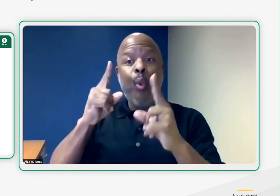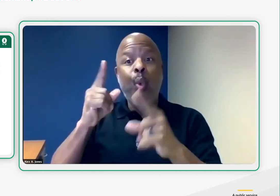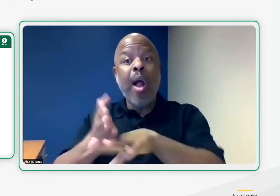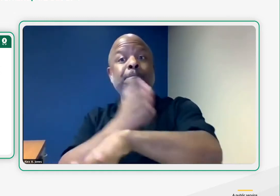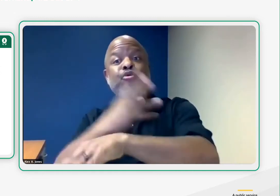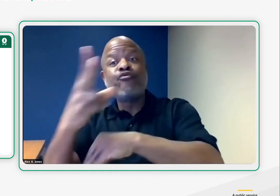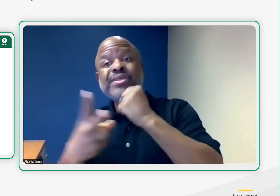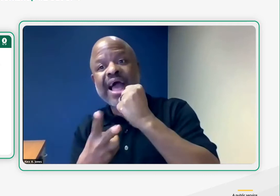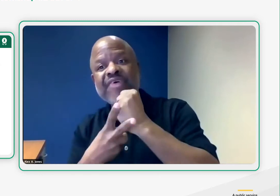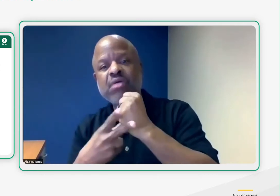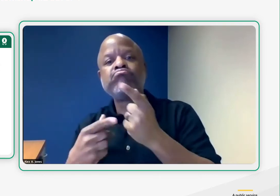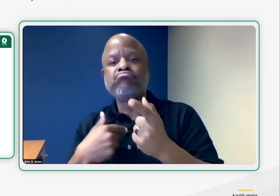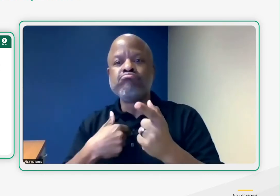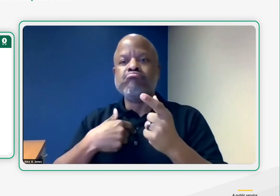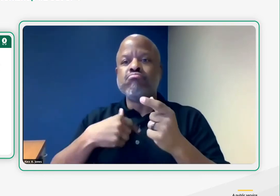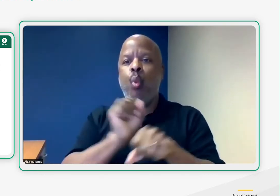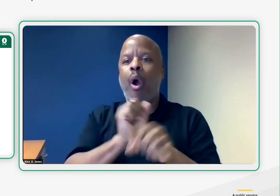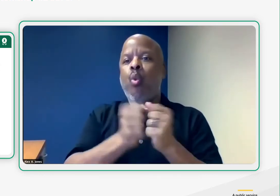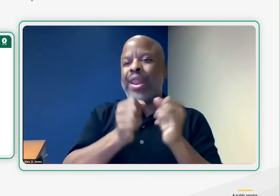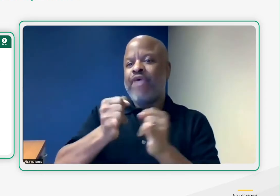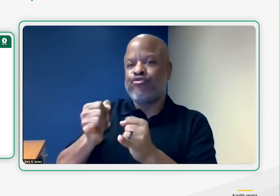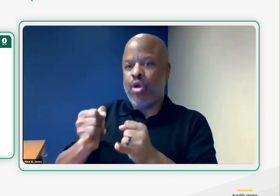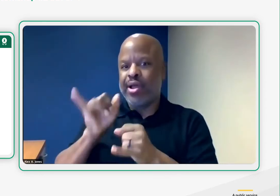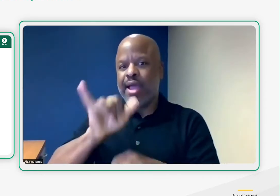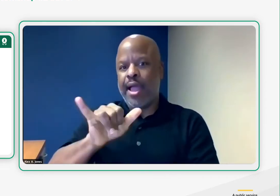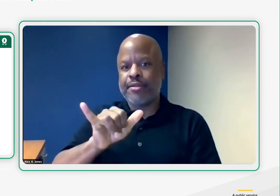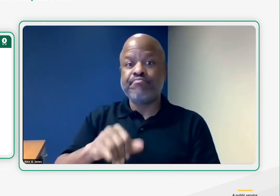increasing their savings. And so, we work with individuals.